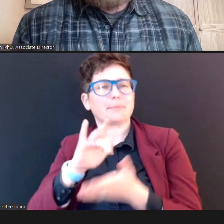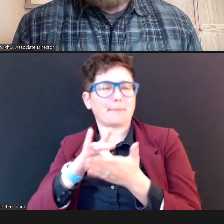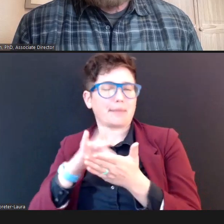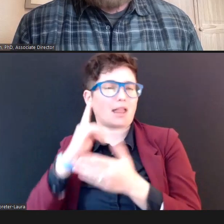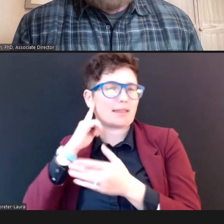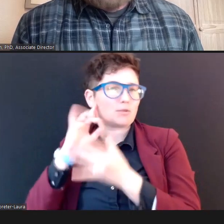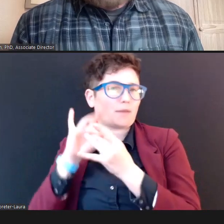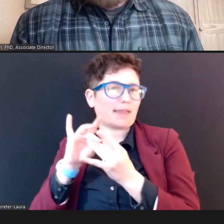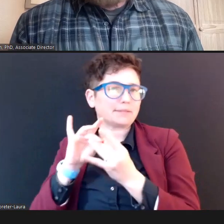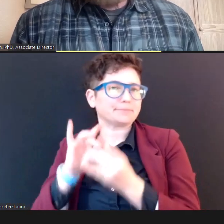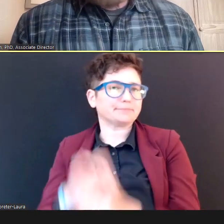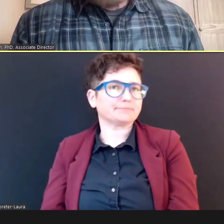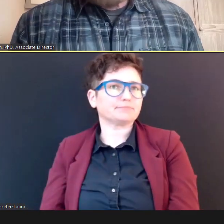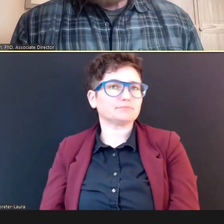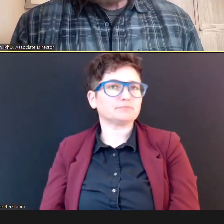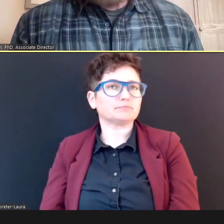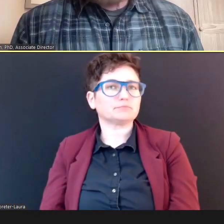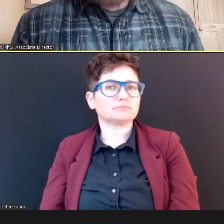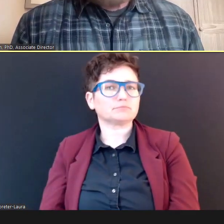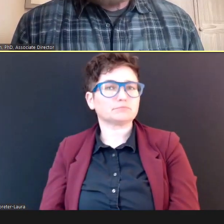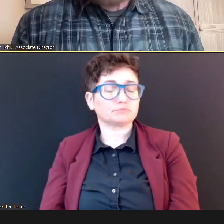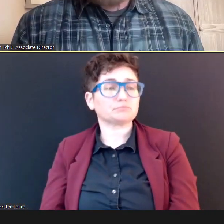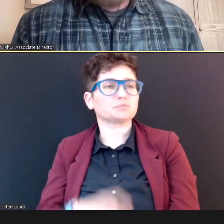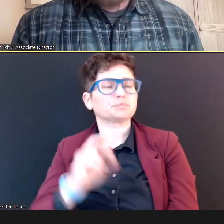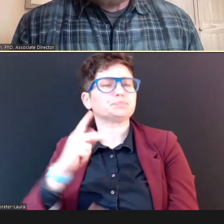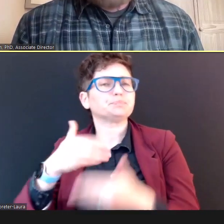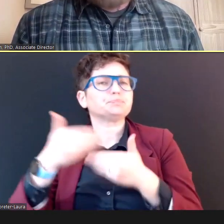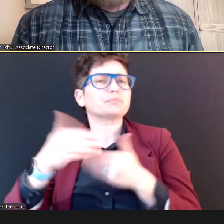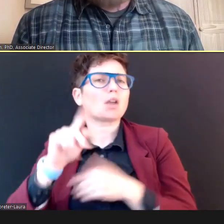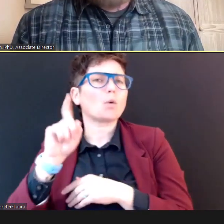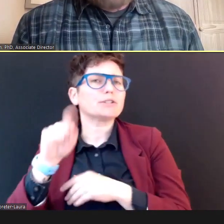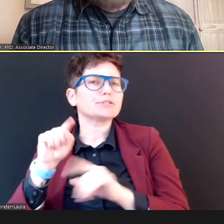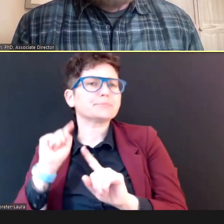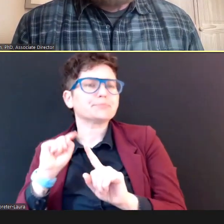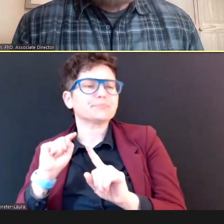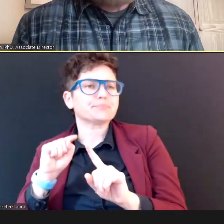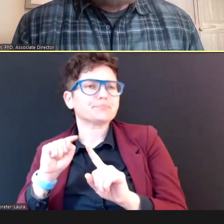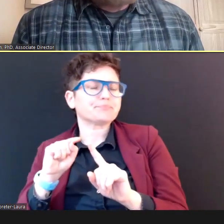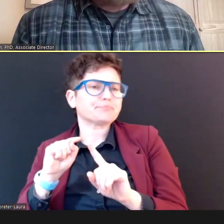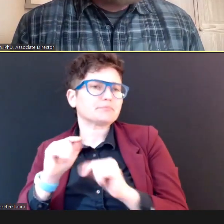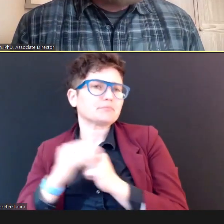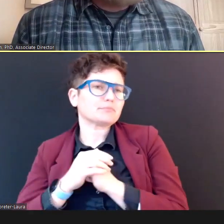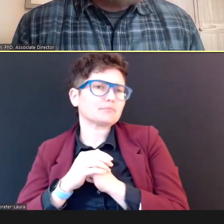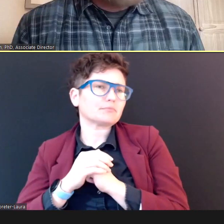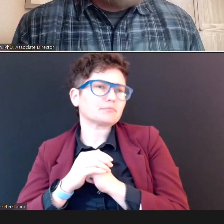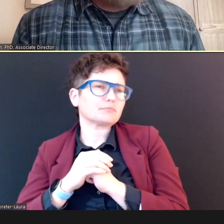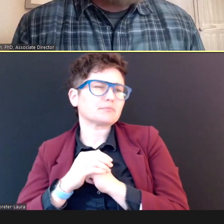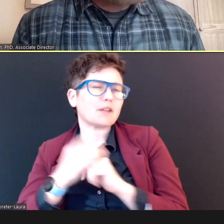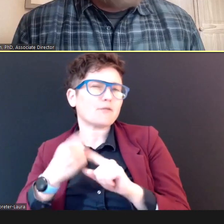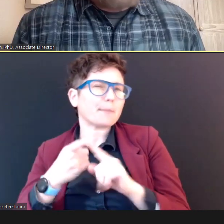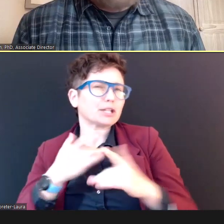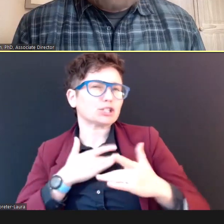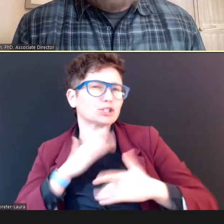related so this next question comes out